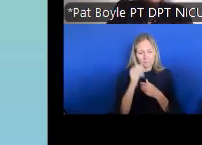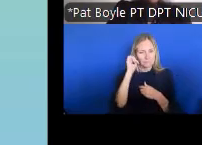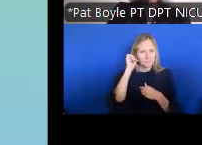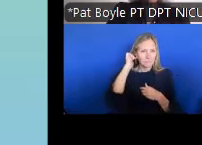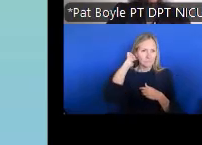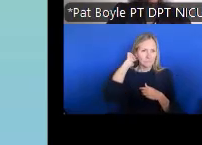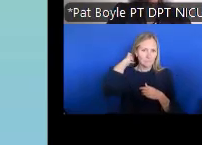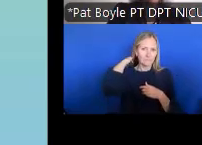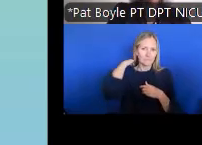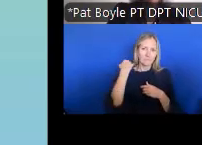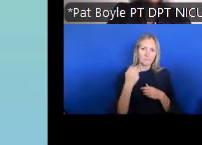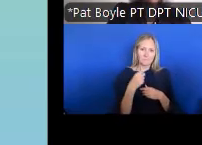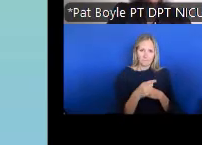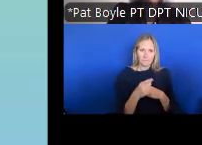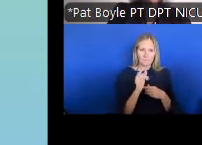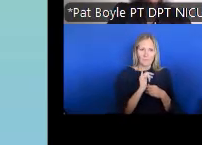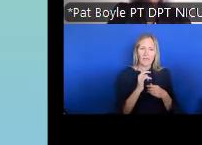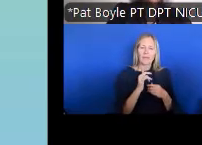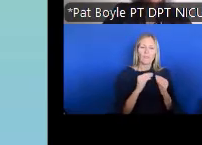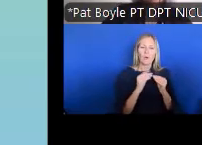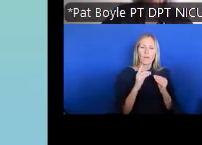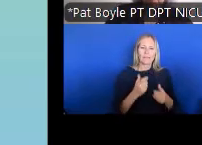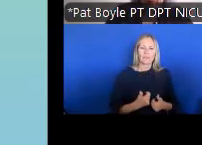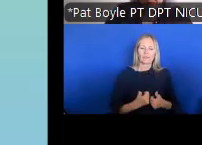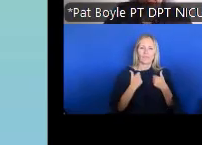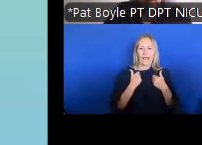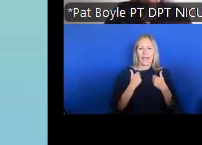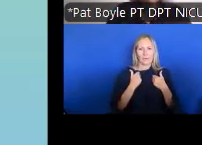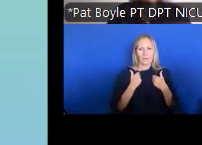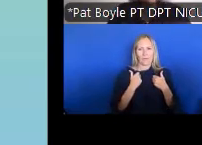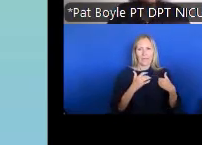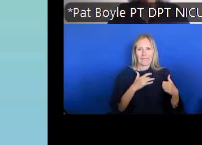these are survival implications. They recognize their own mother.